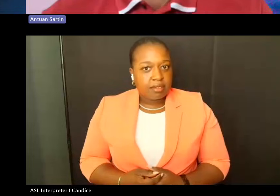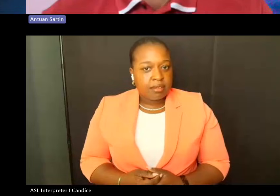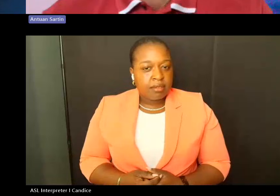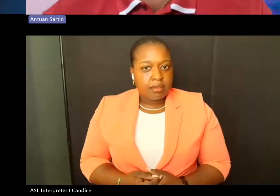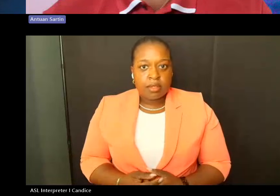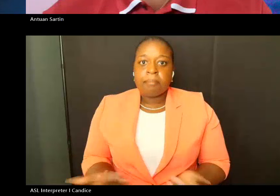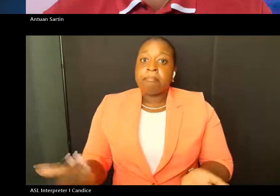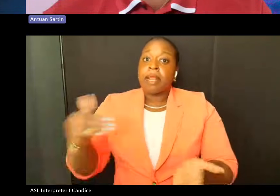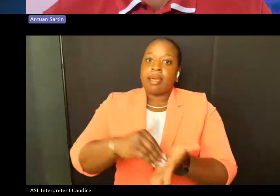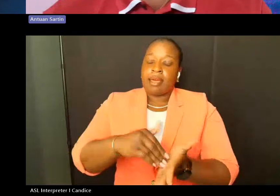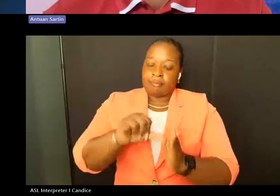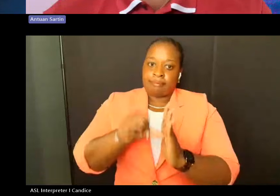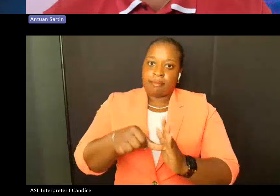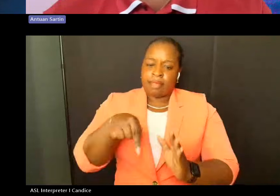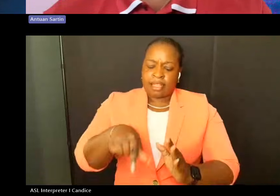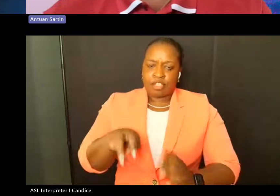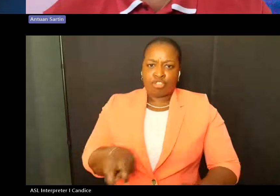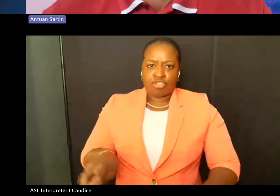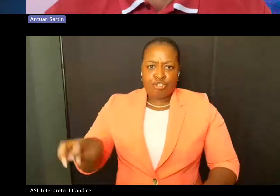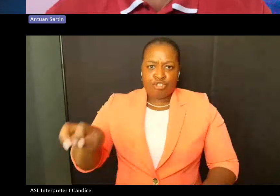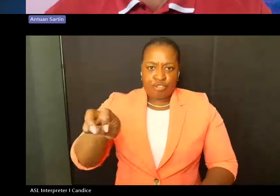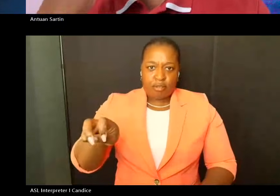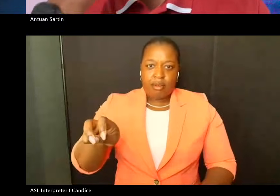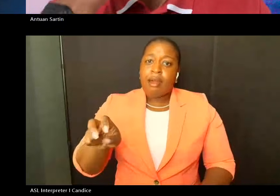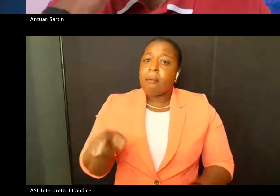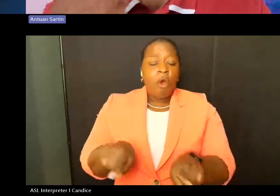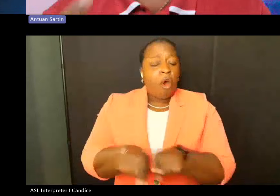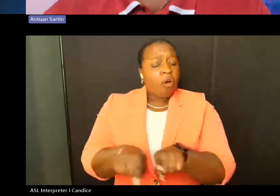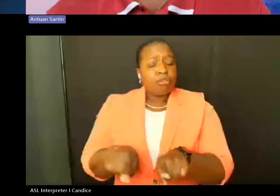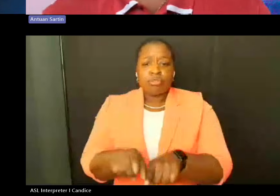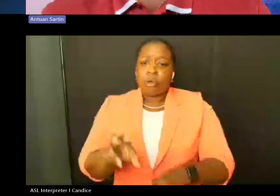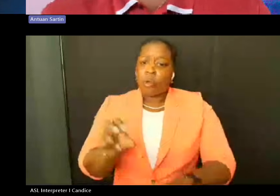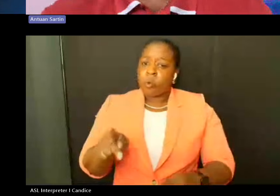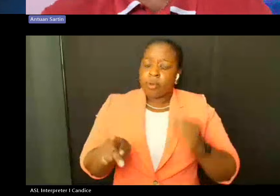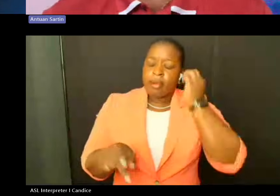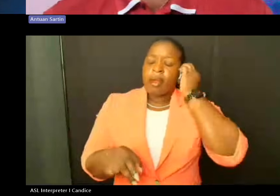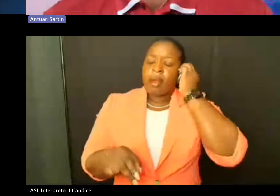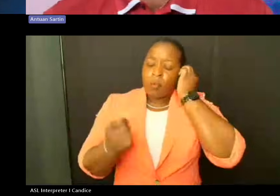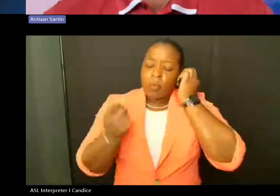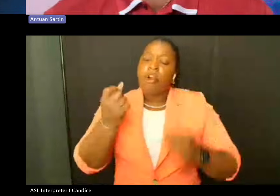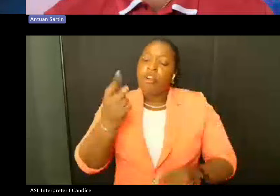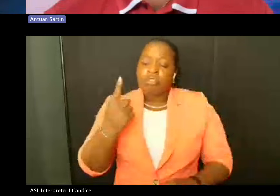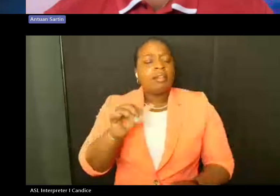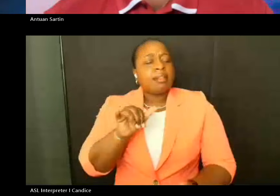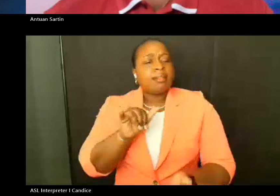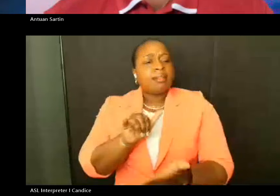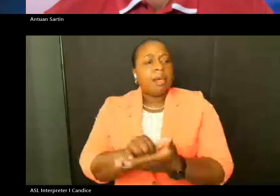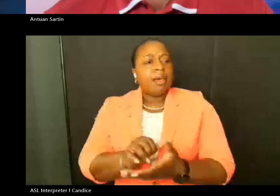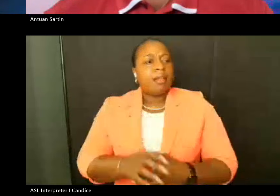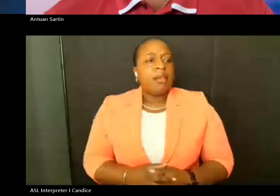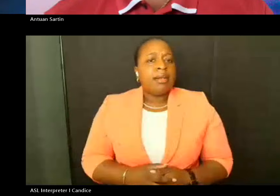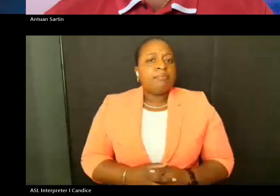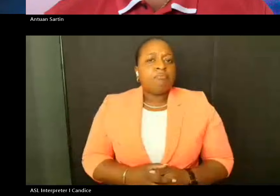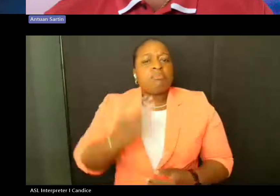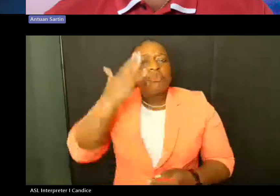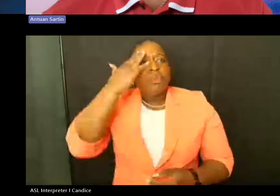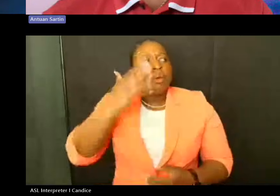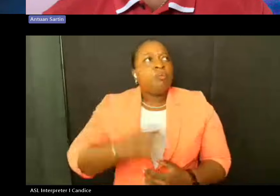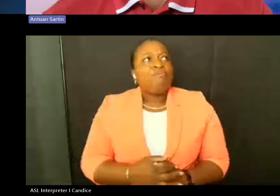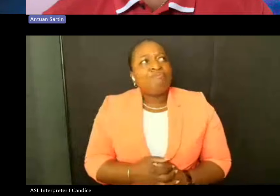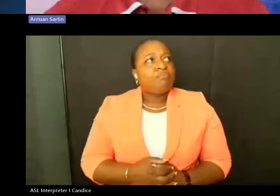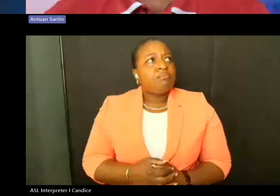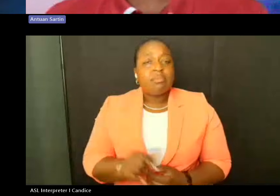journey -- and I'm also okay with understanding that, you know, if it don't help her, it can help